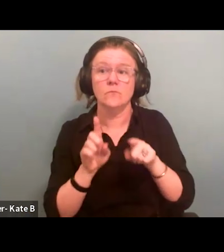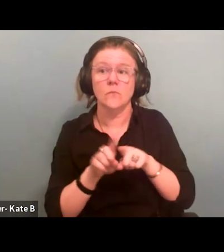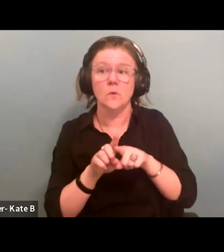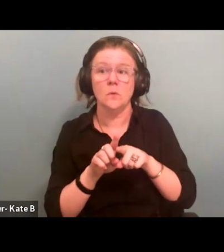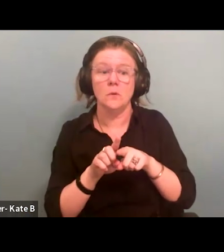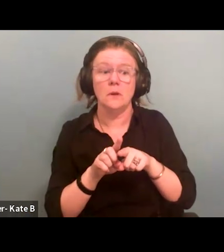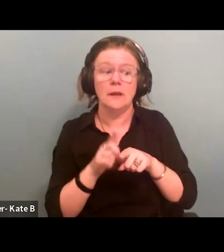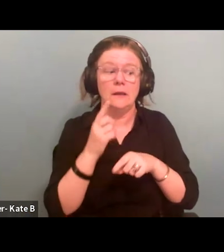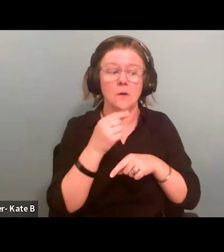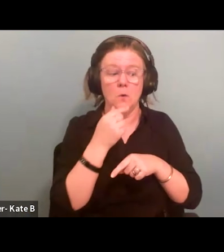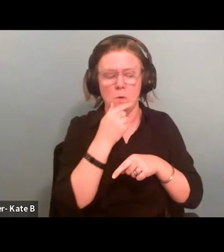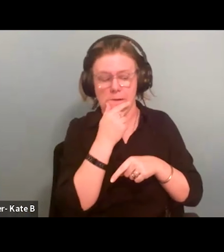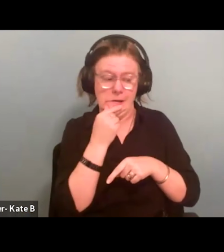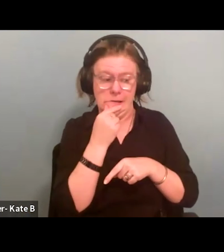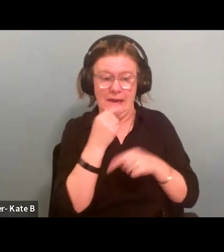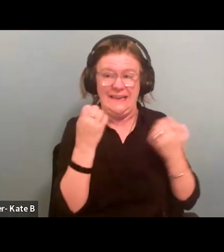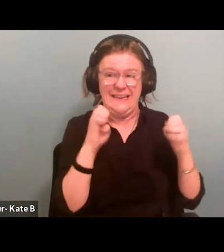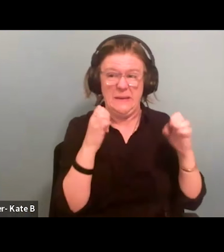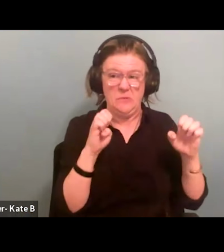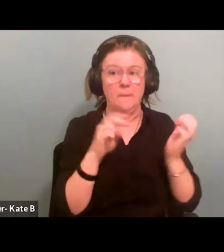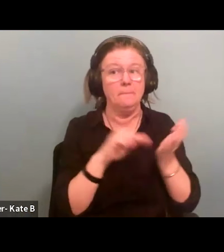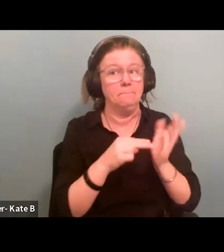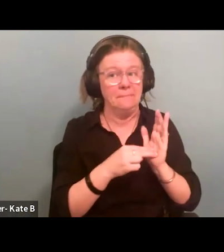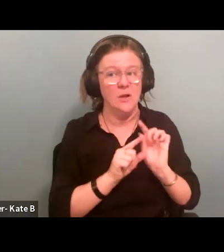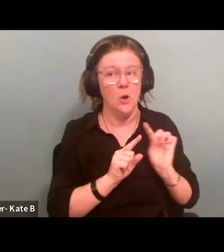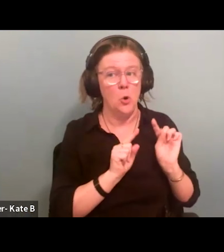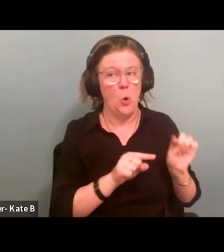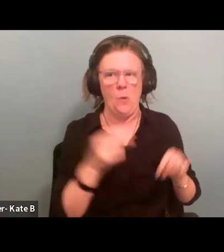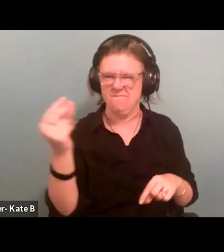an emergency, which means we need to go out immediately, as